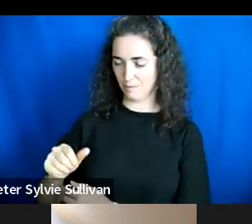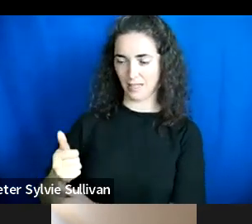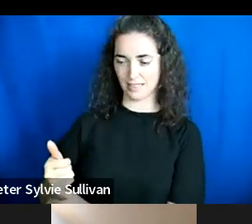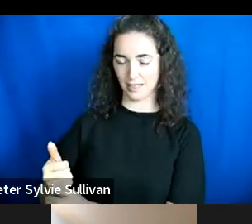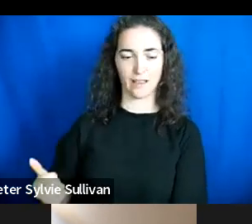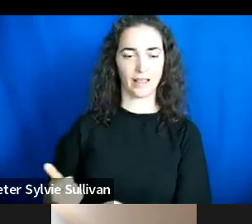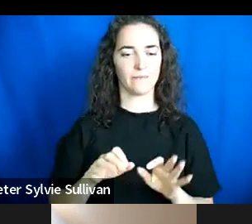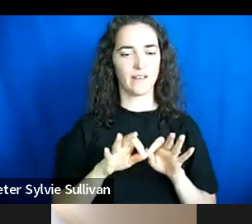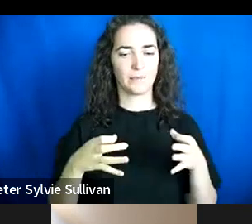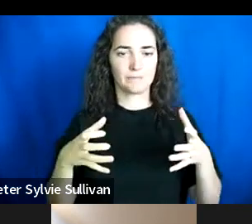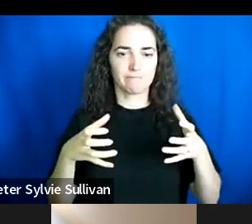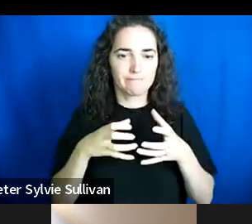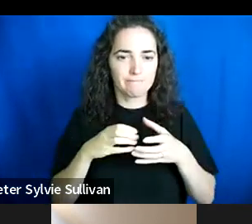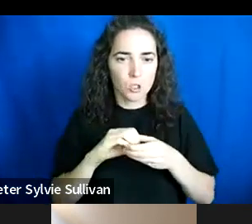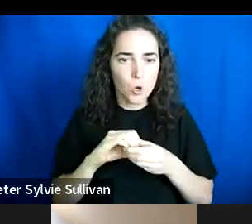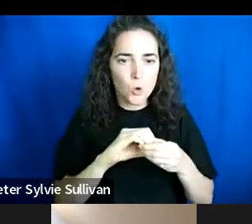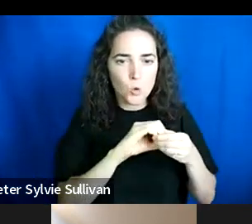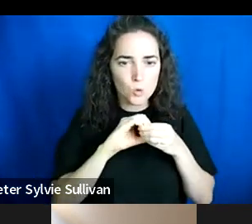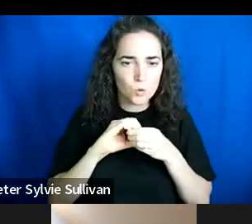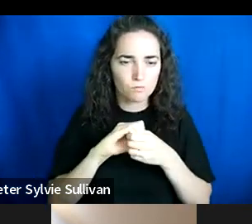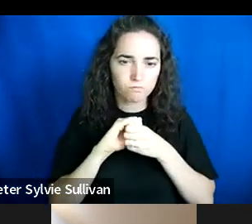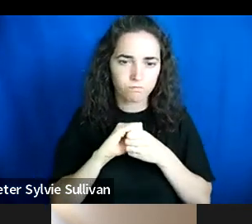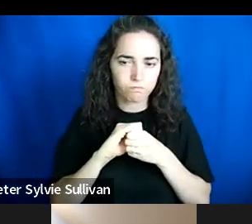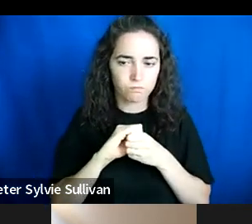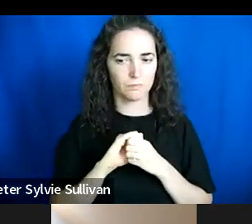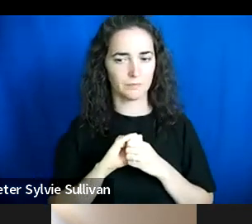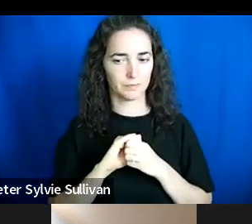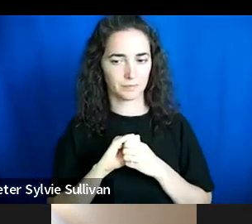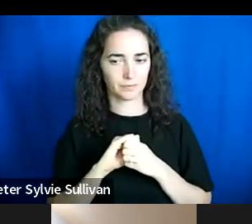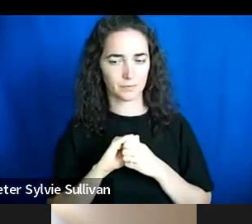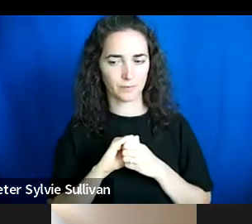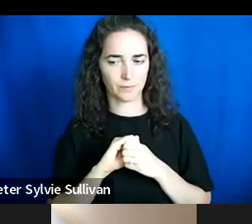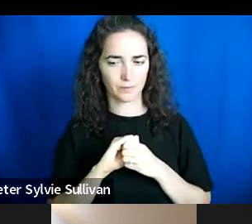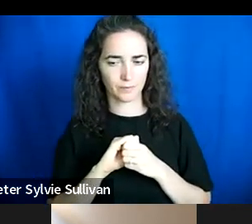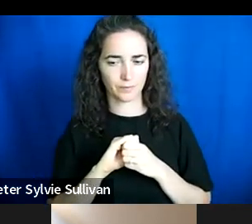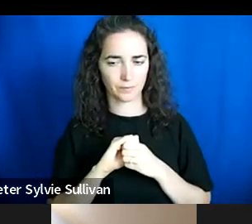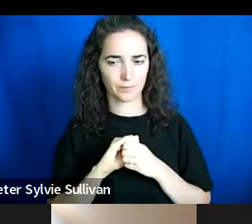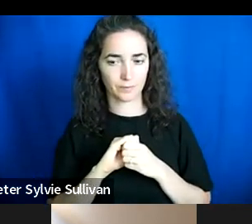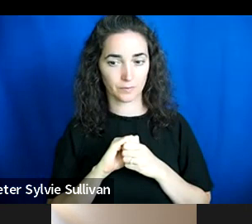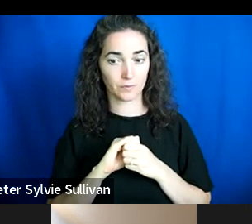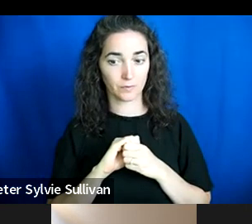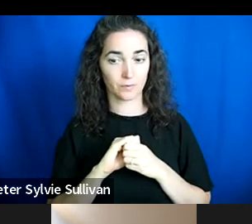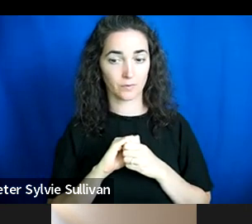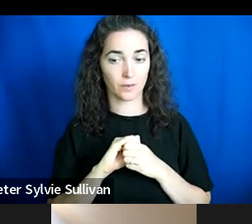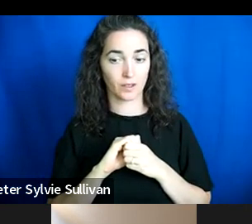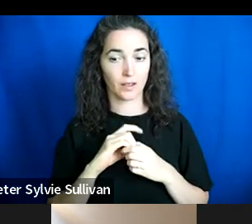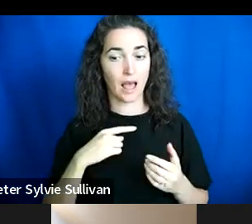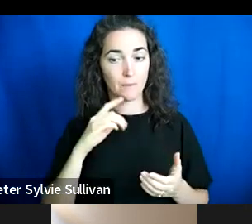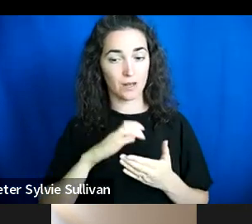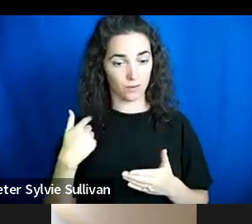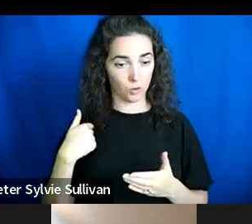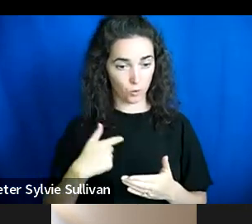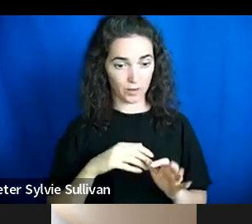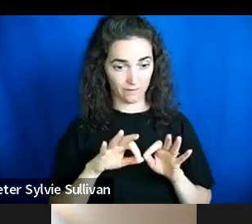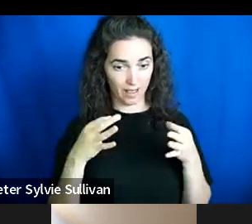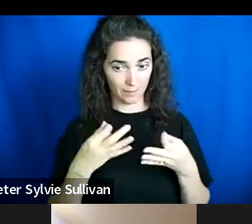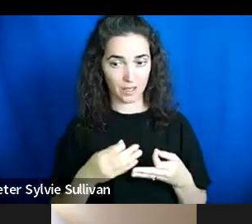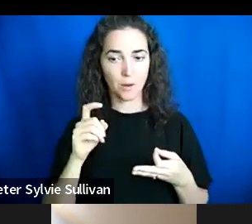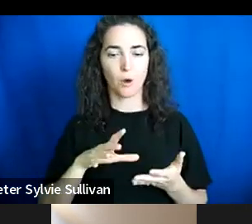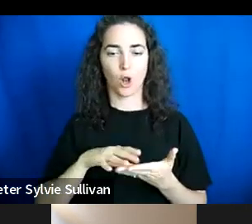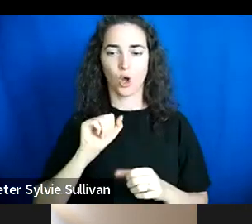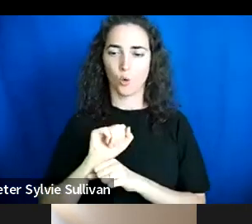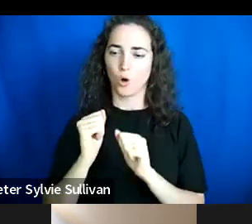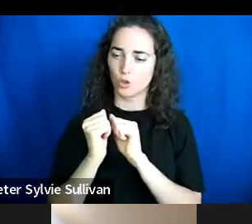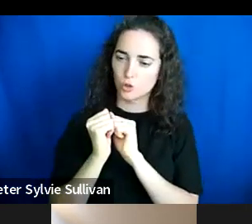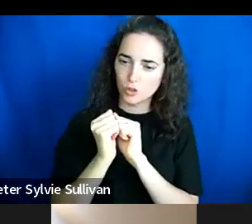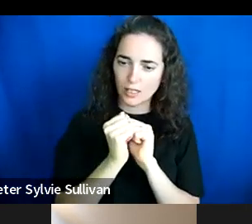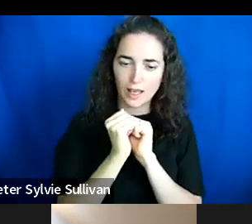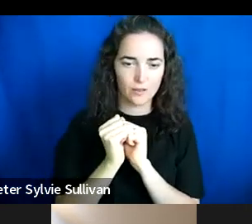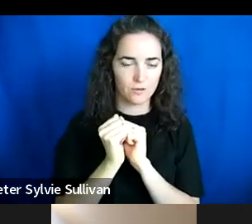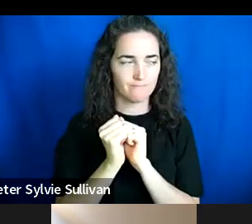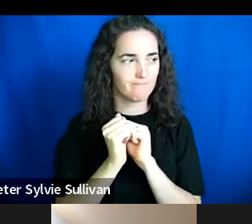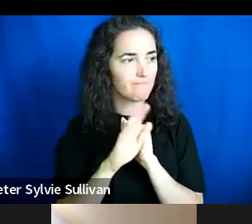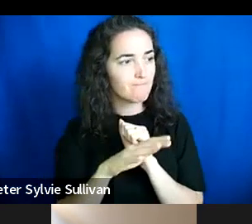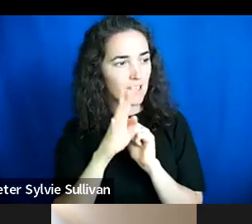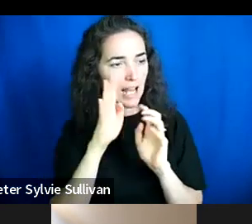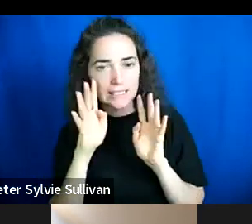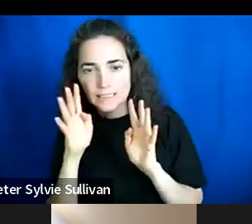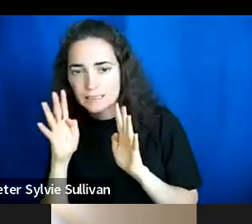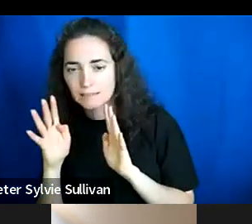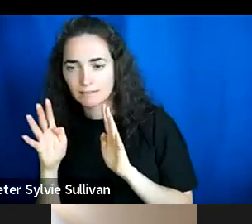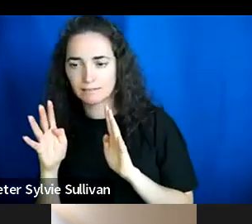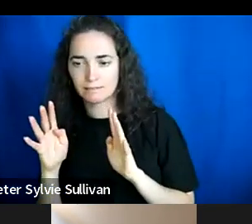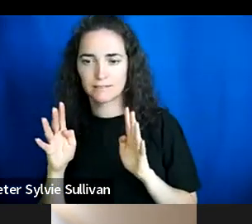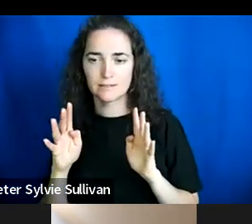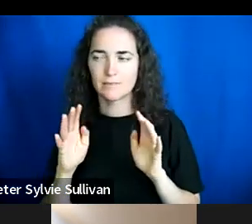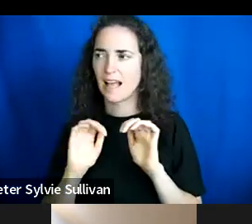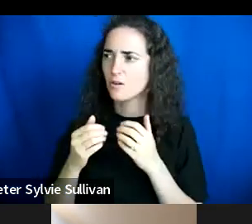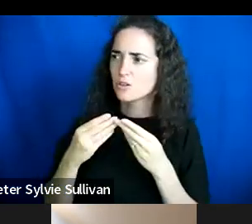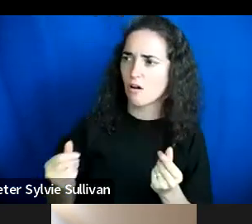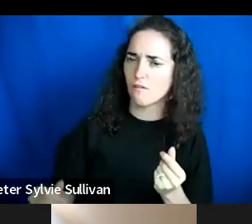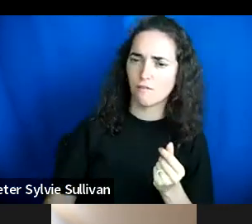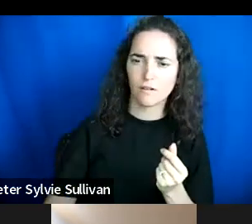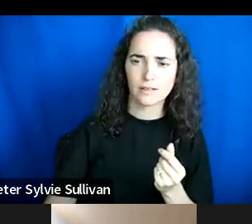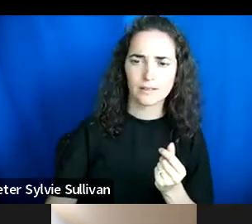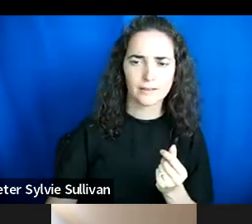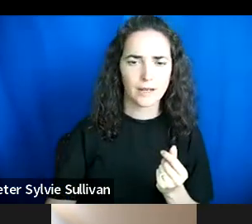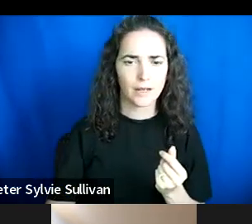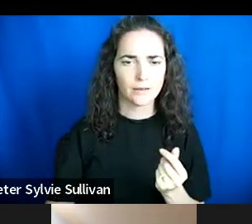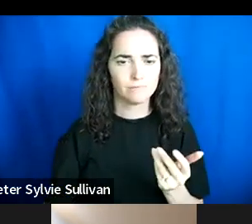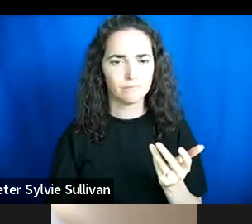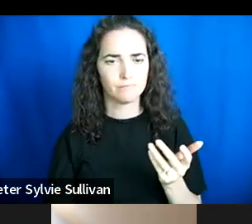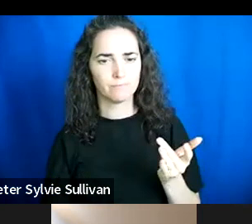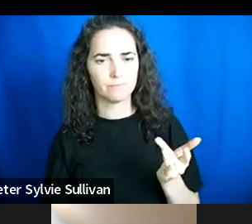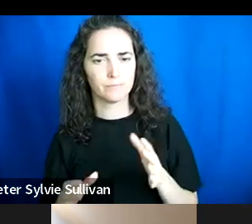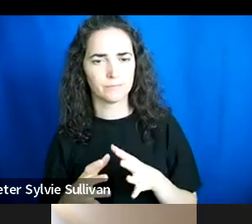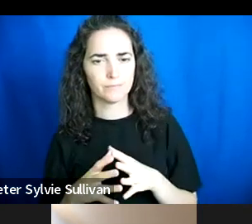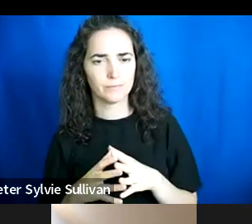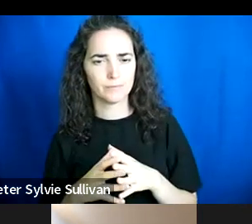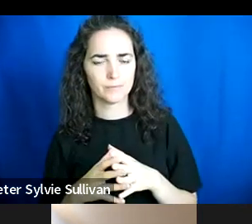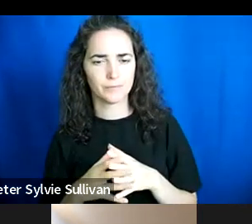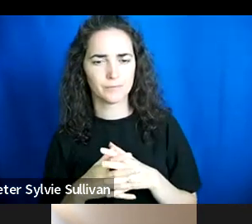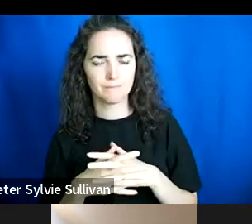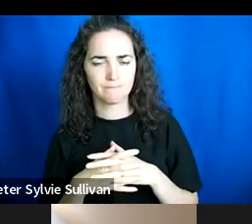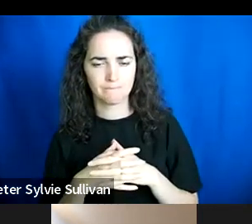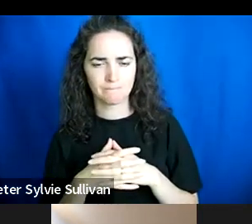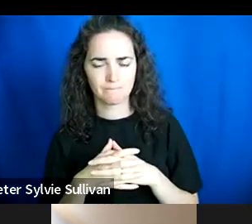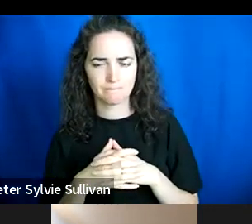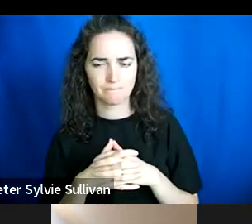I believe that we, as a family, have to learn how to work together, to come up with new ideas, to come up with new solutions to really share.